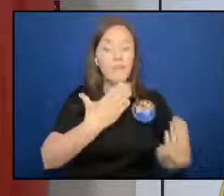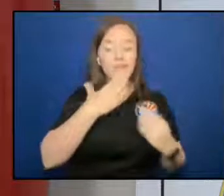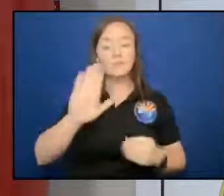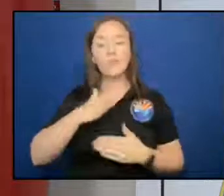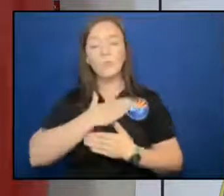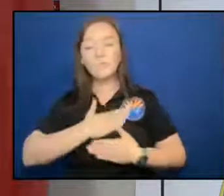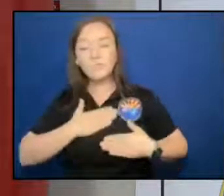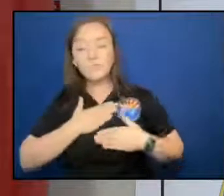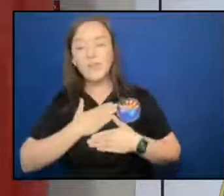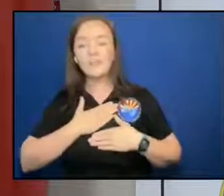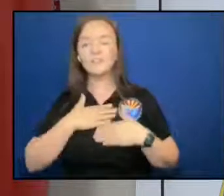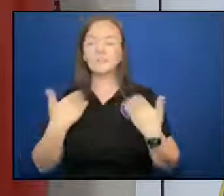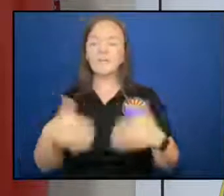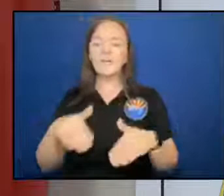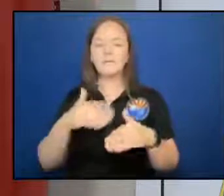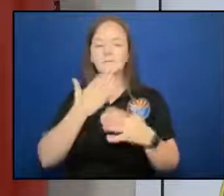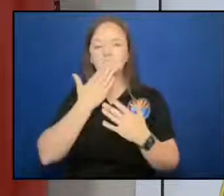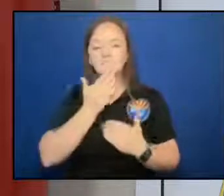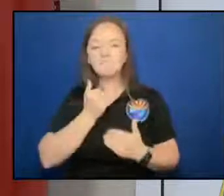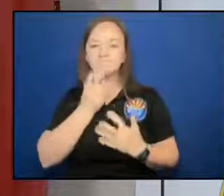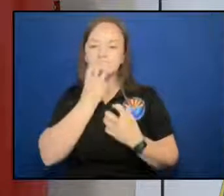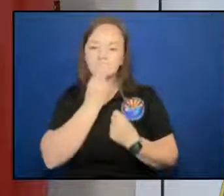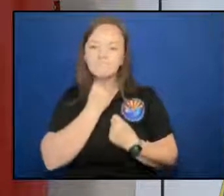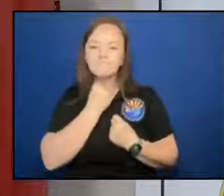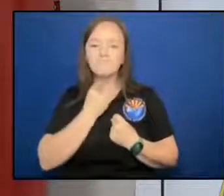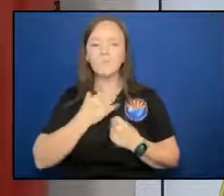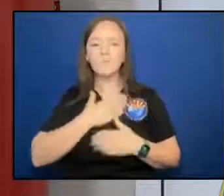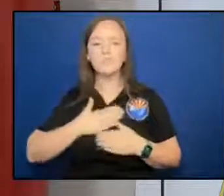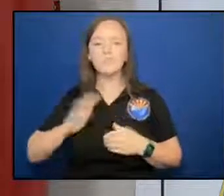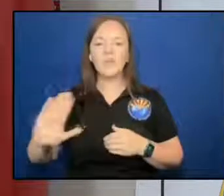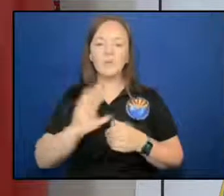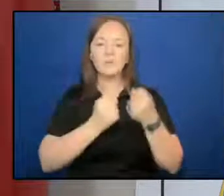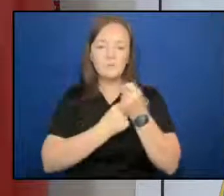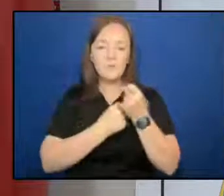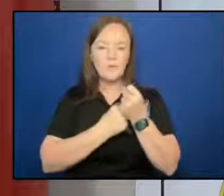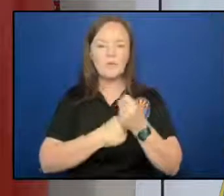NEED TO HAVE A PLAN AND BE READY TO GO AND KNOW WHAT TO